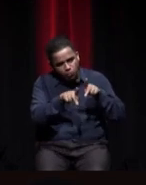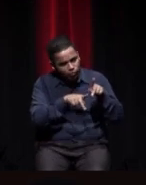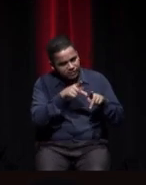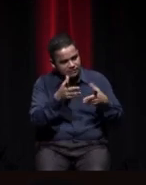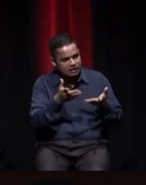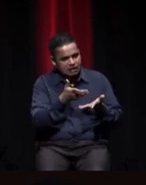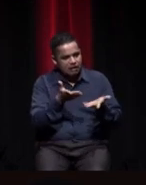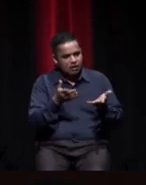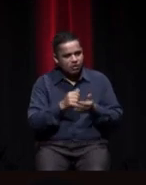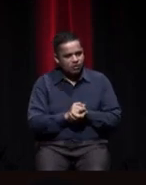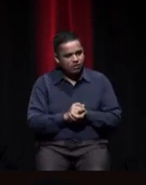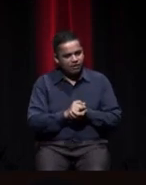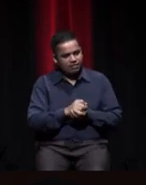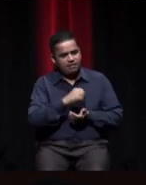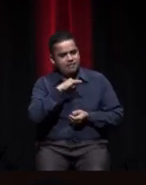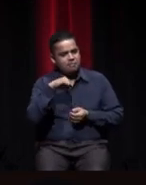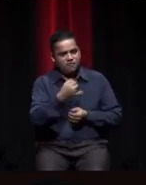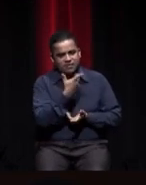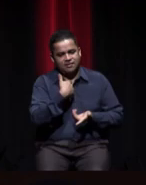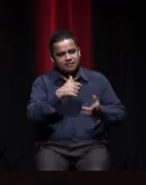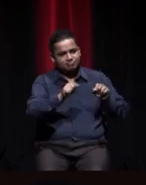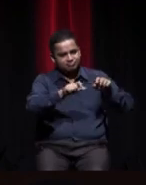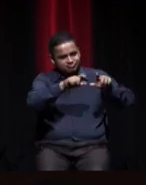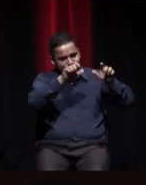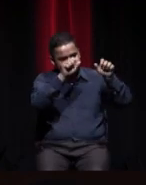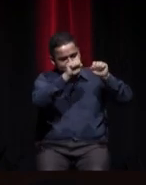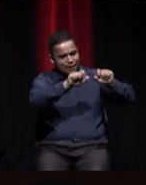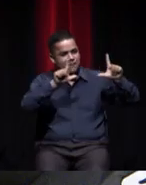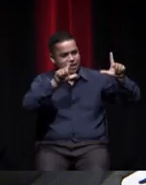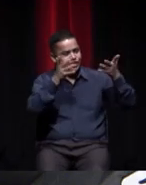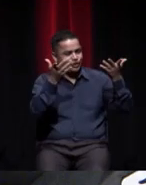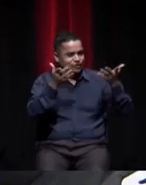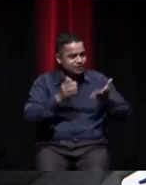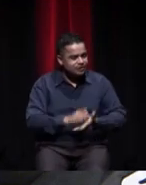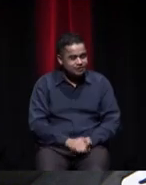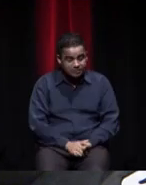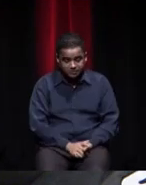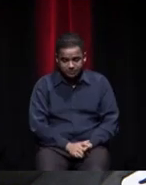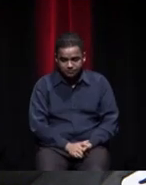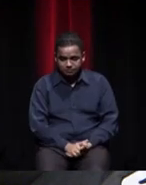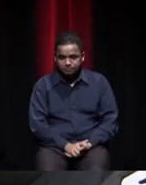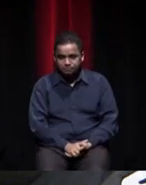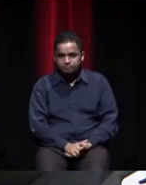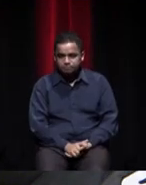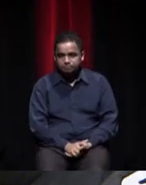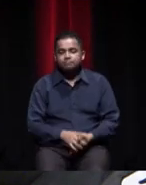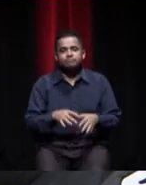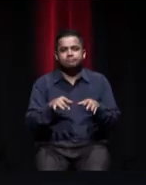consuming images there. I'd also say that